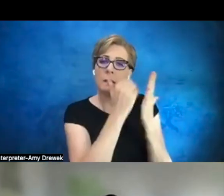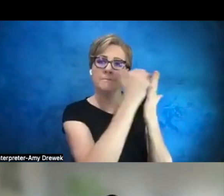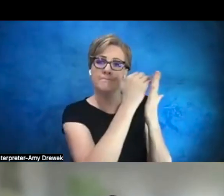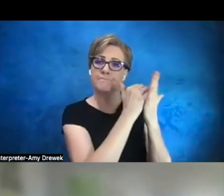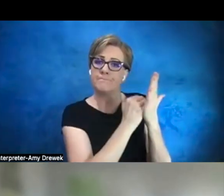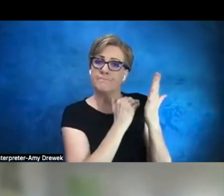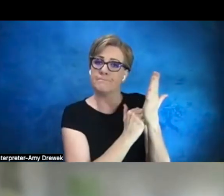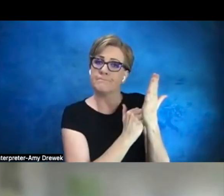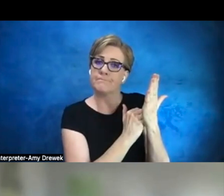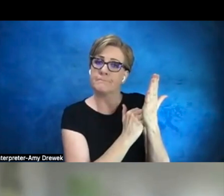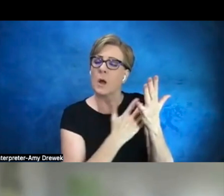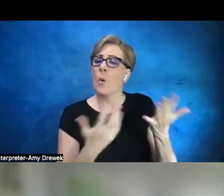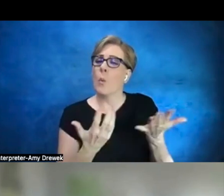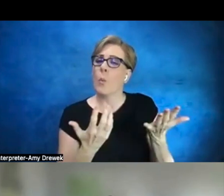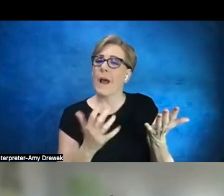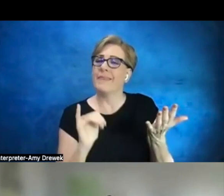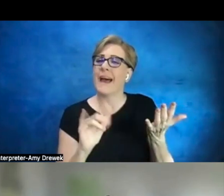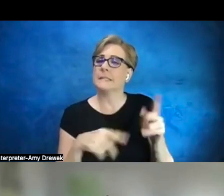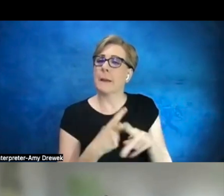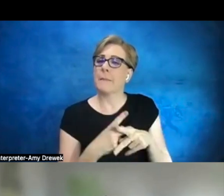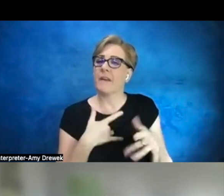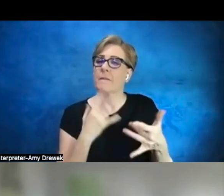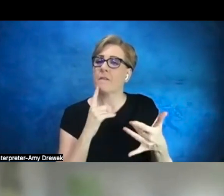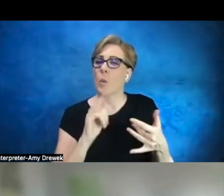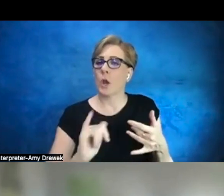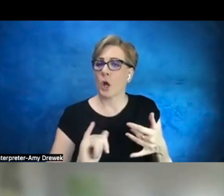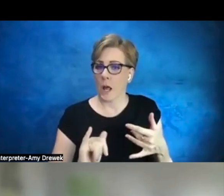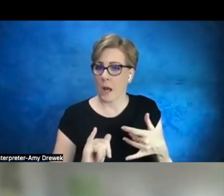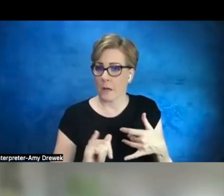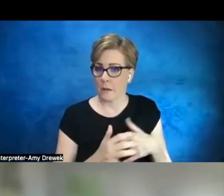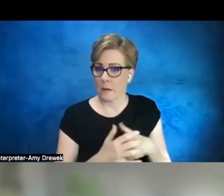zoomed out agenda, so it's not necessarily what's going to happen minute by minute,